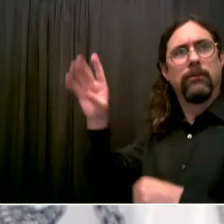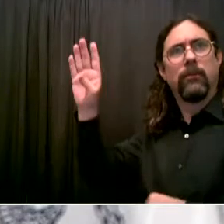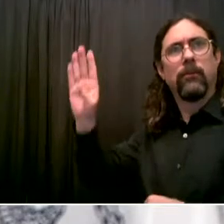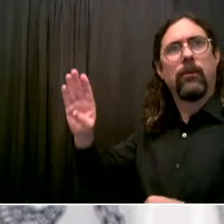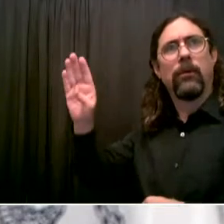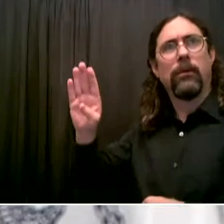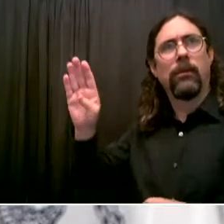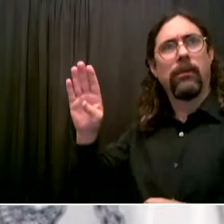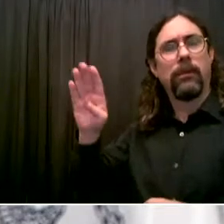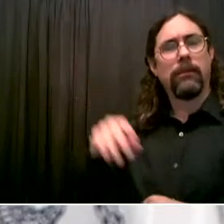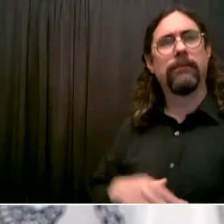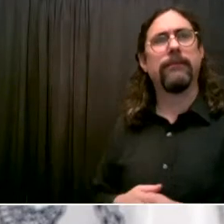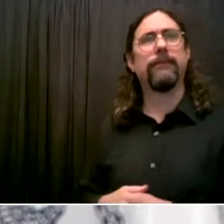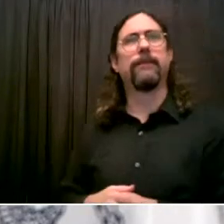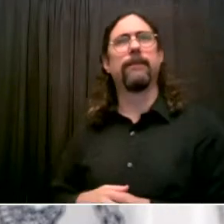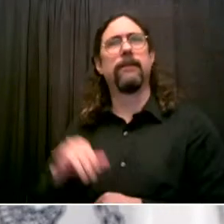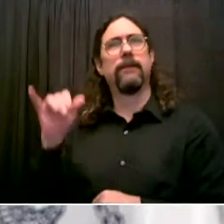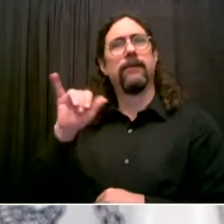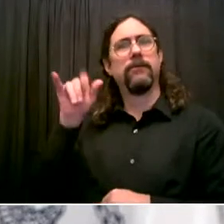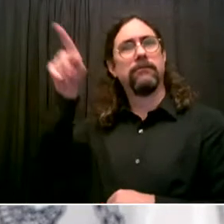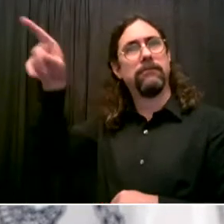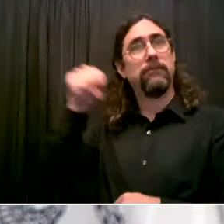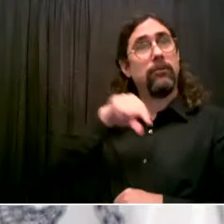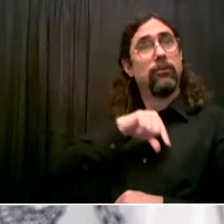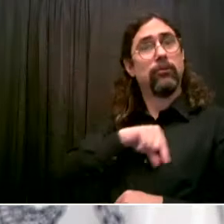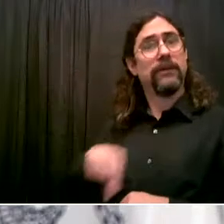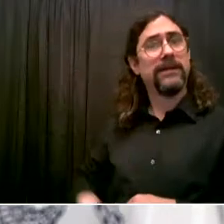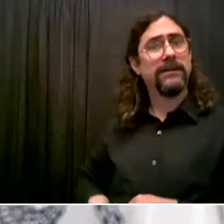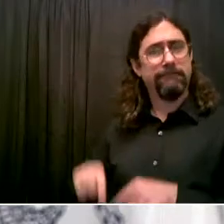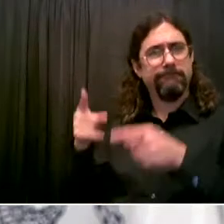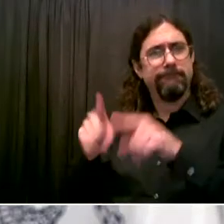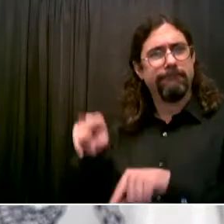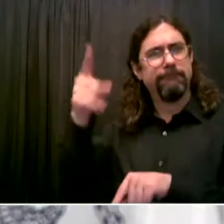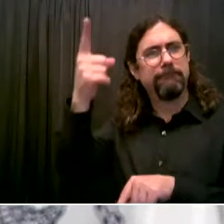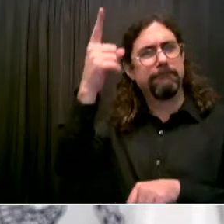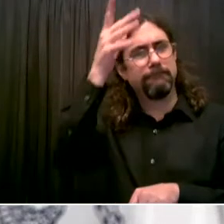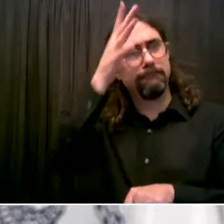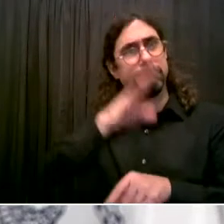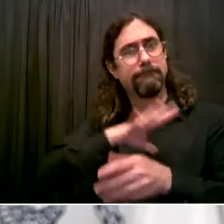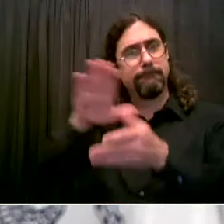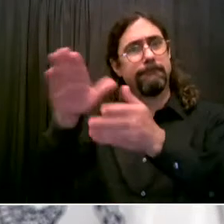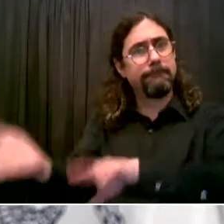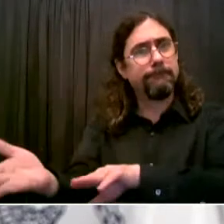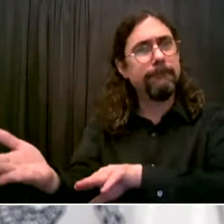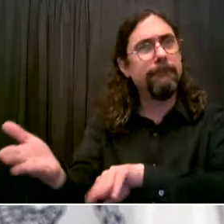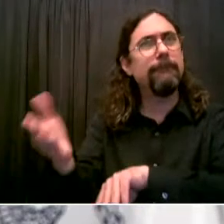Reporter: IN BROOKLYN AND IN QUEES NWTHI ONE